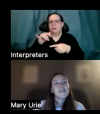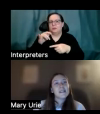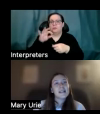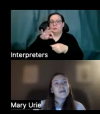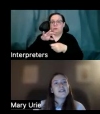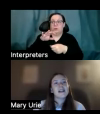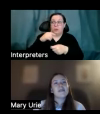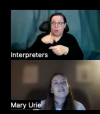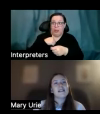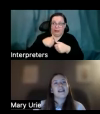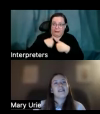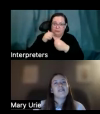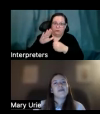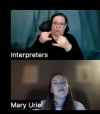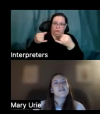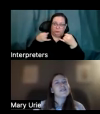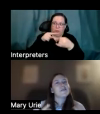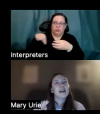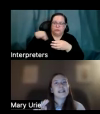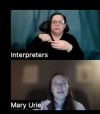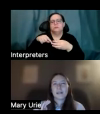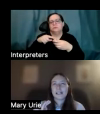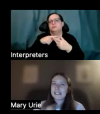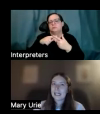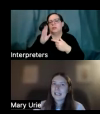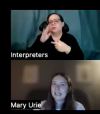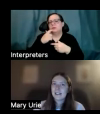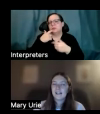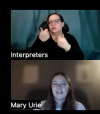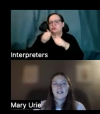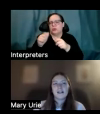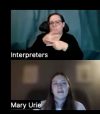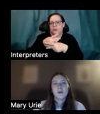or an email, I would say, to just try to keep it concise, no